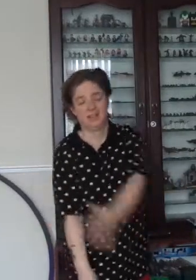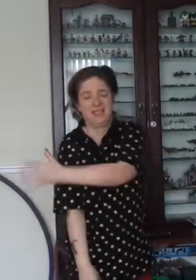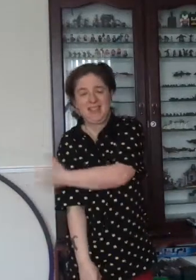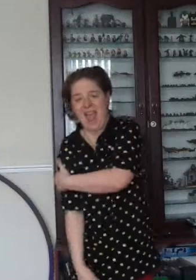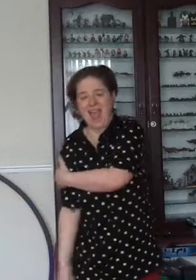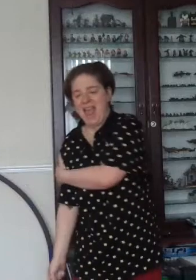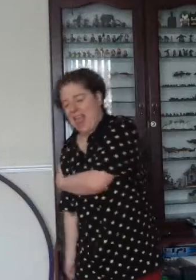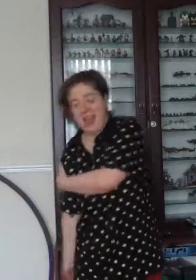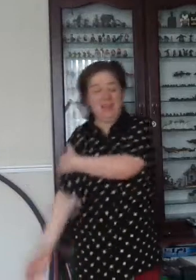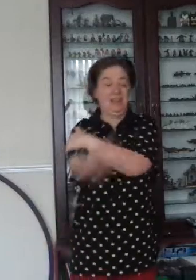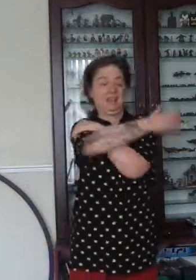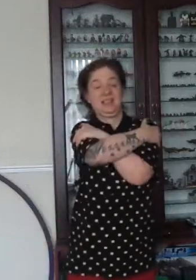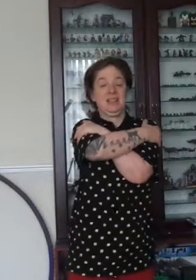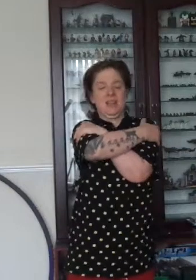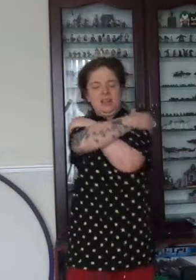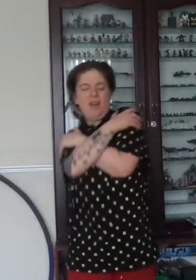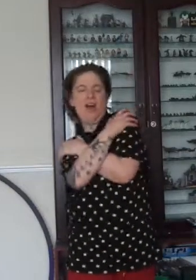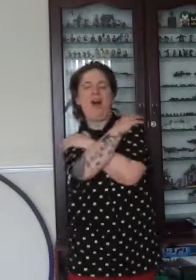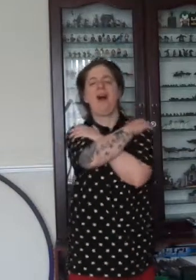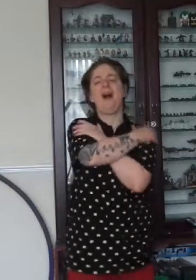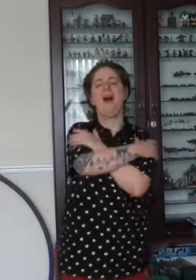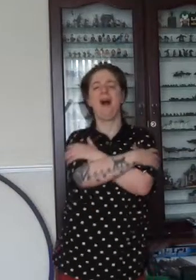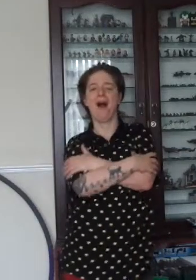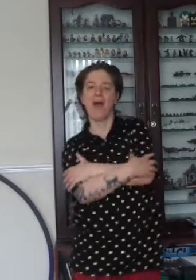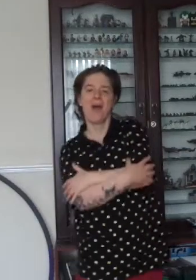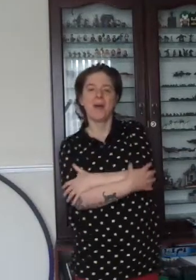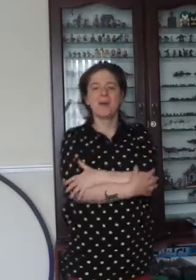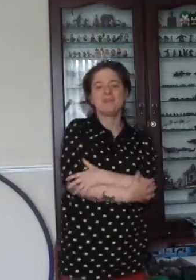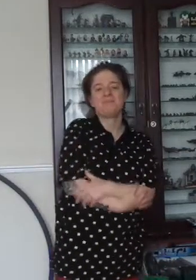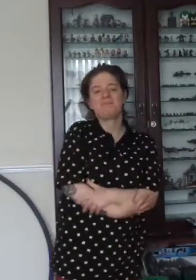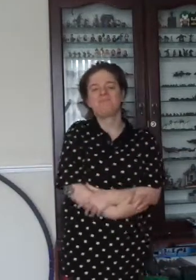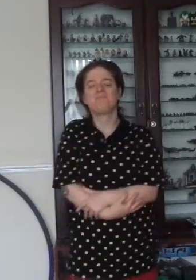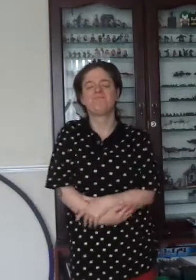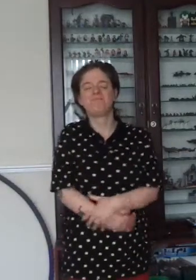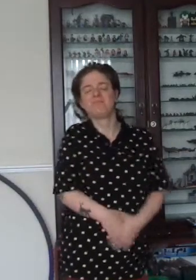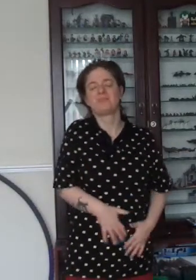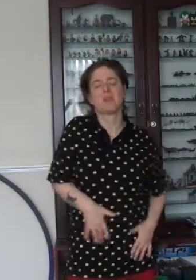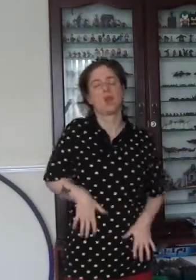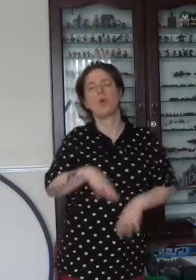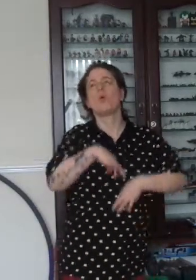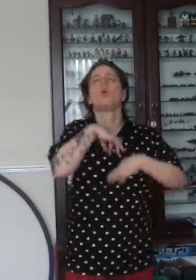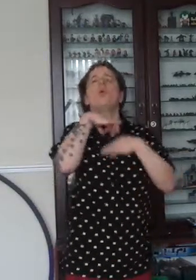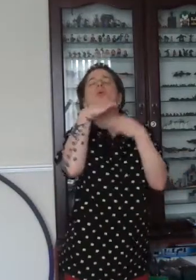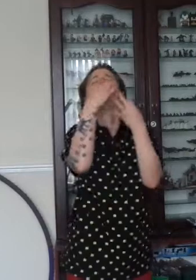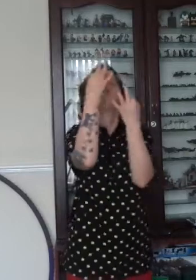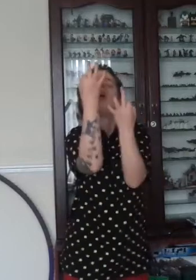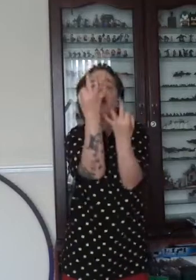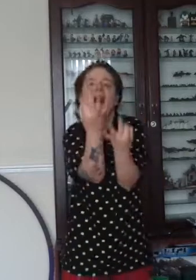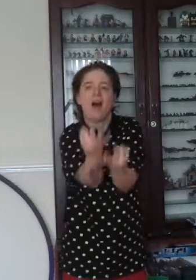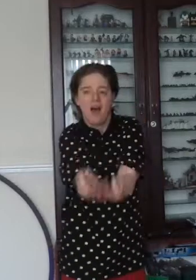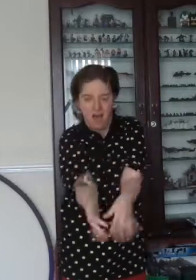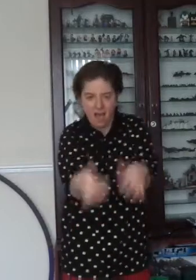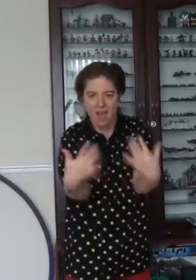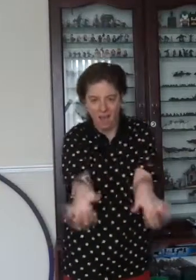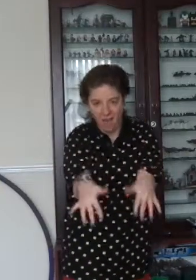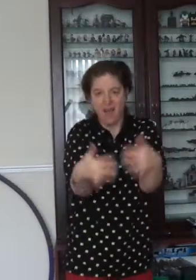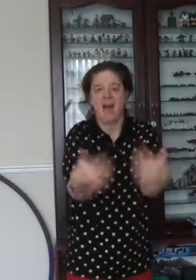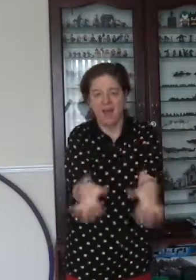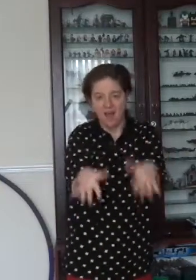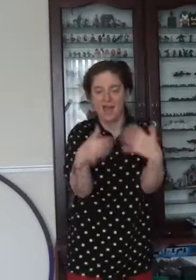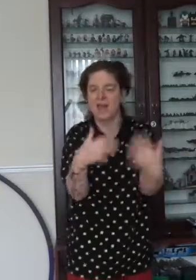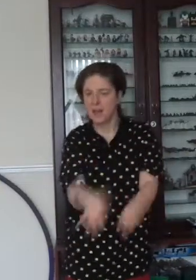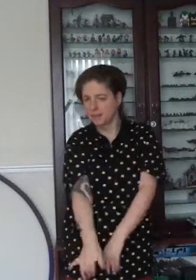To stand in your arms Without falling to your feet